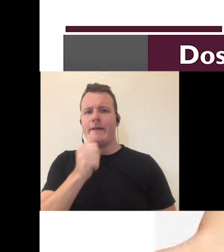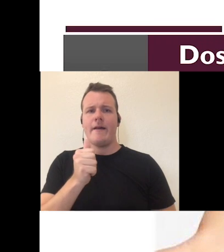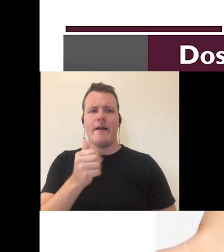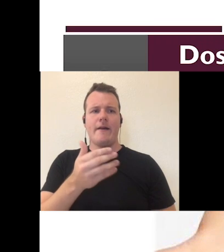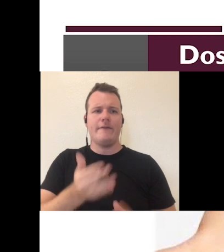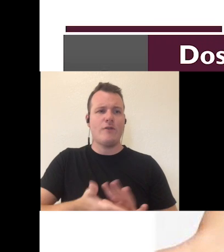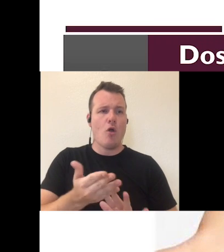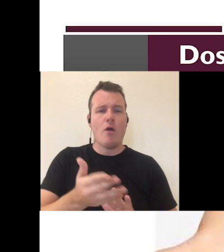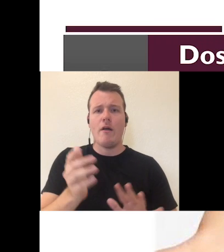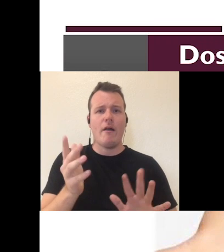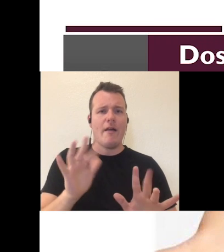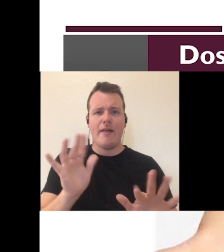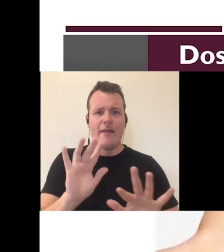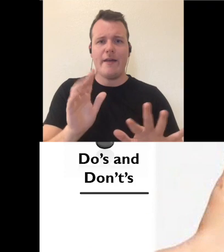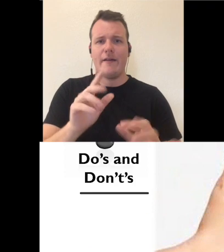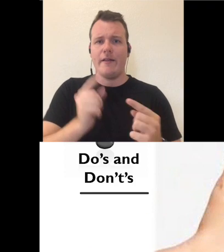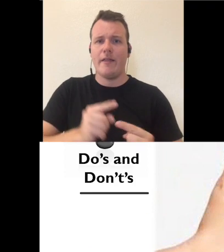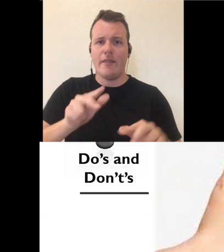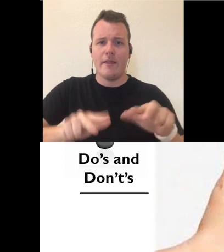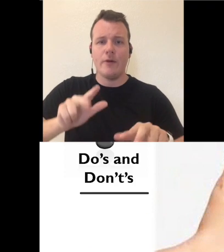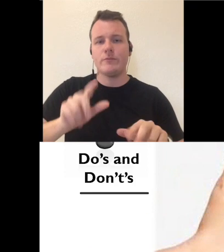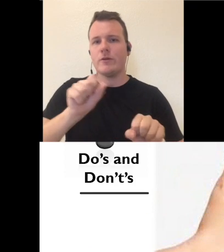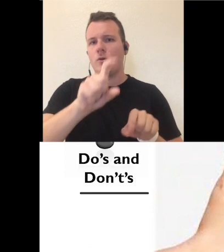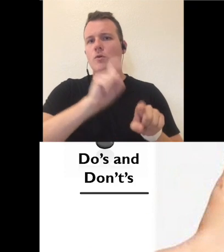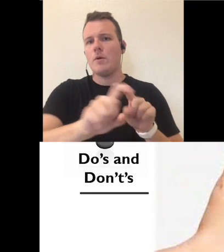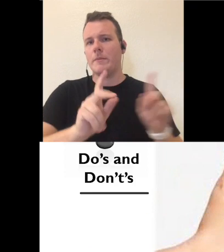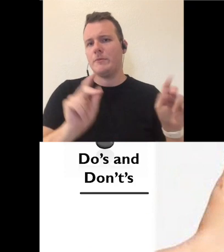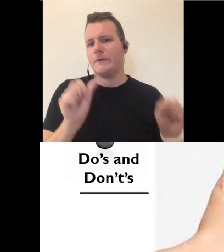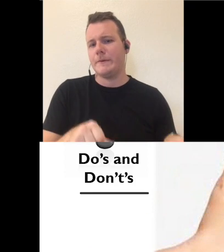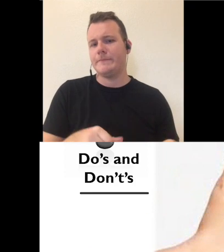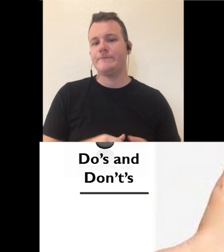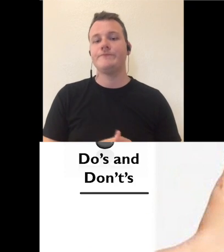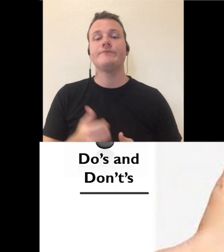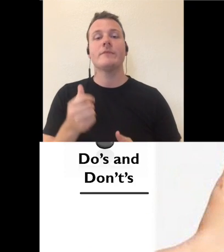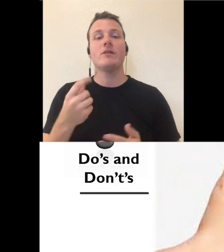that, you can always call these people. Okay so let's take a few minutes to talk